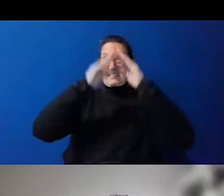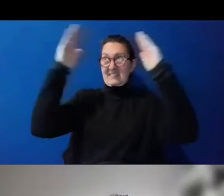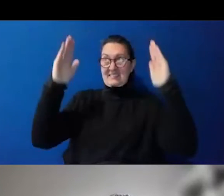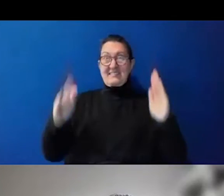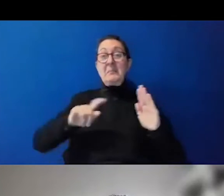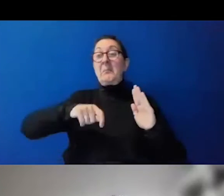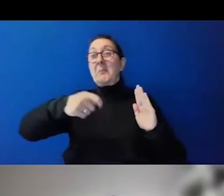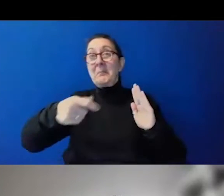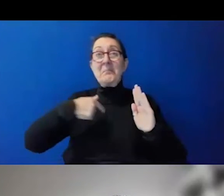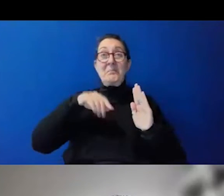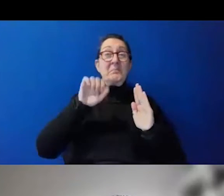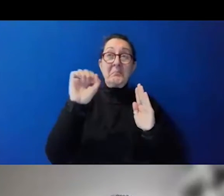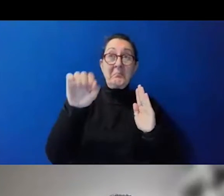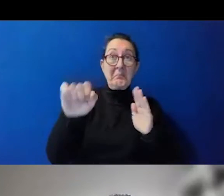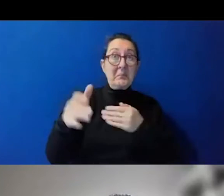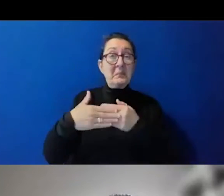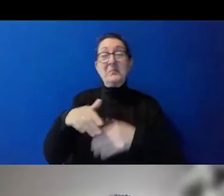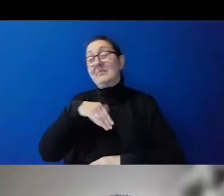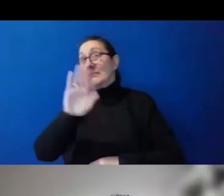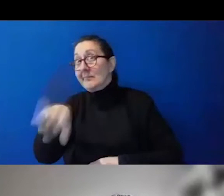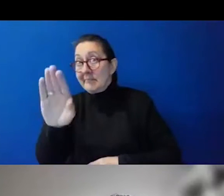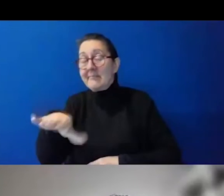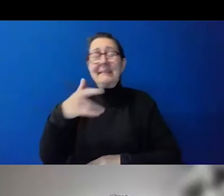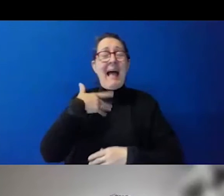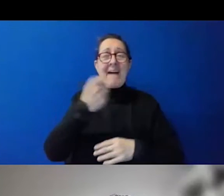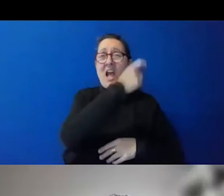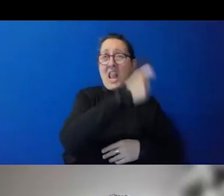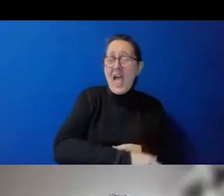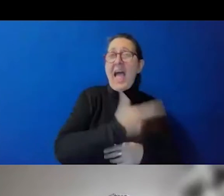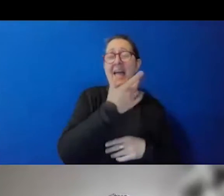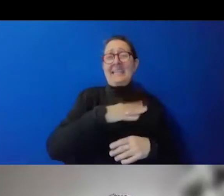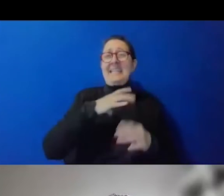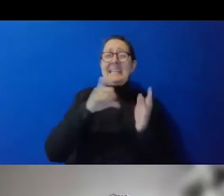law client that needs some urgent civil advice or about to lose their housing can you run down